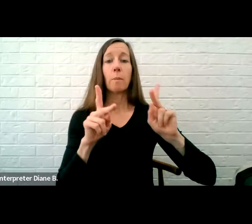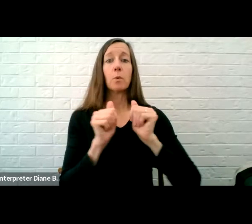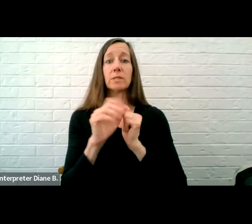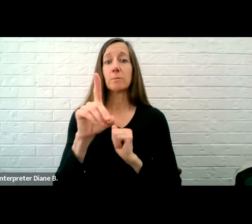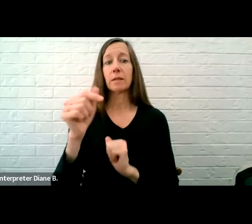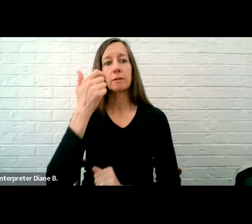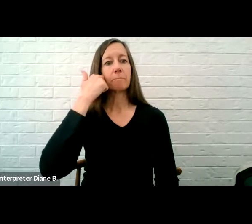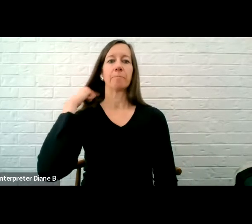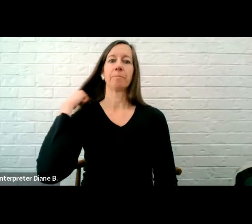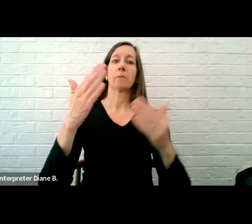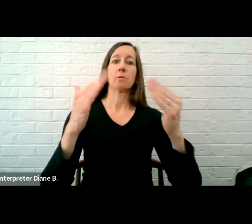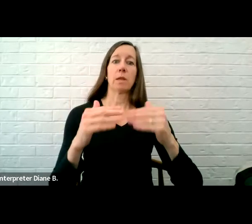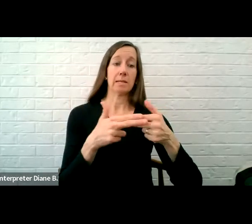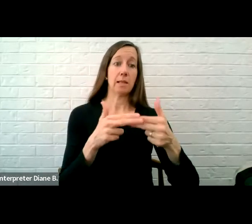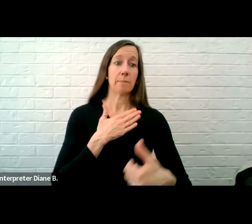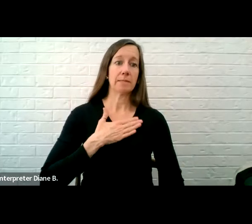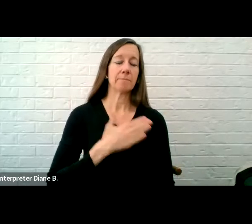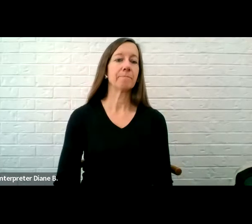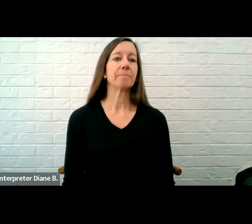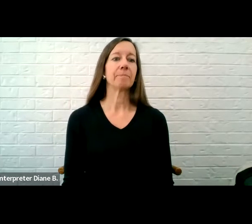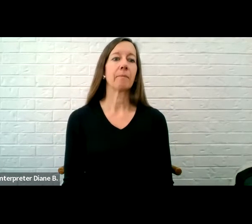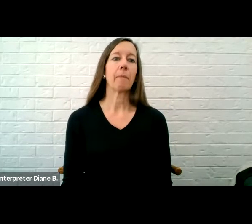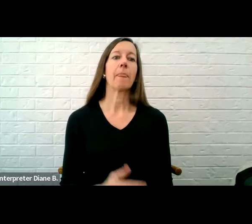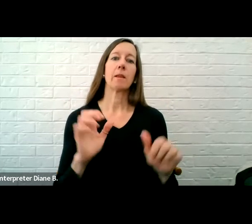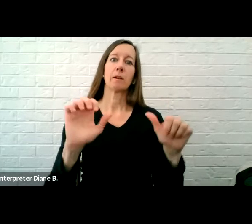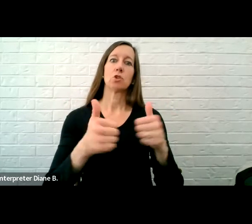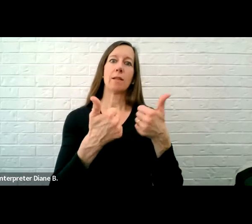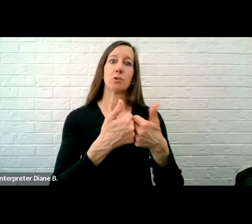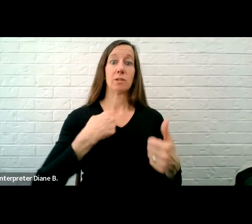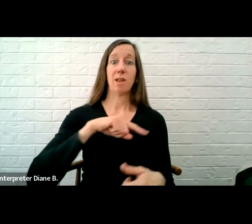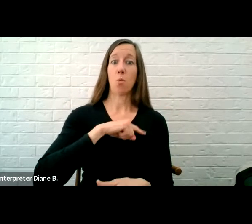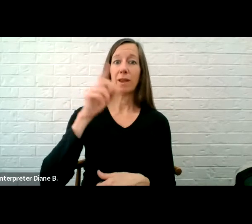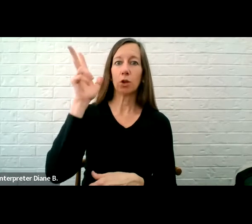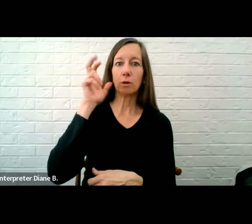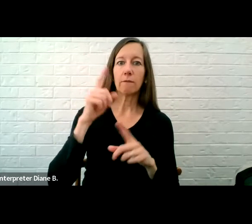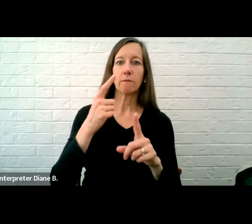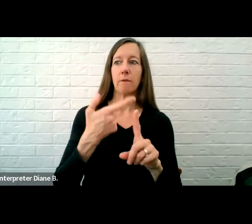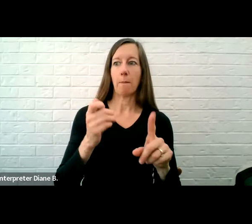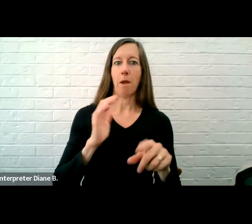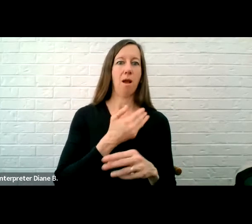Of course, the challenges that we hear from our members are not different than what you've already heard today.